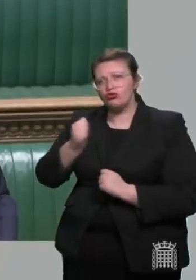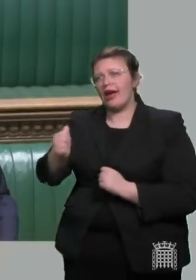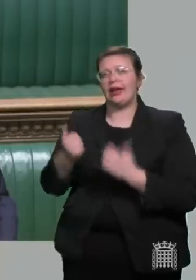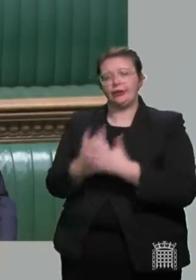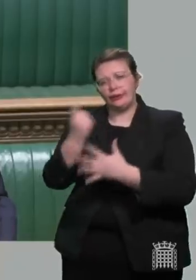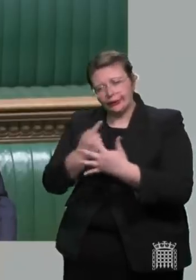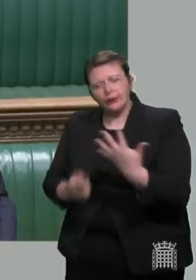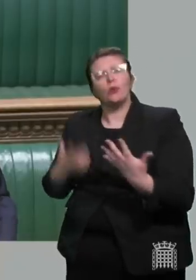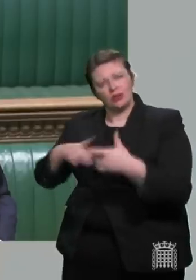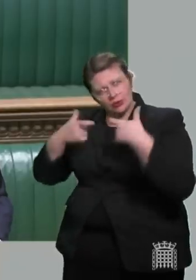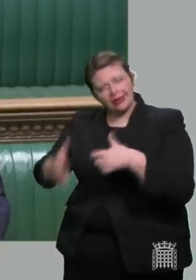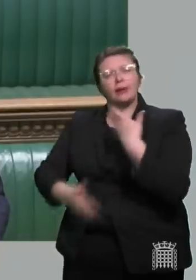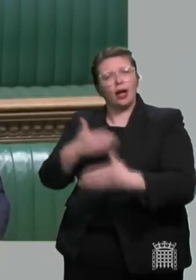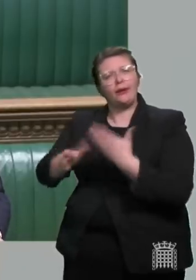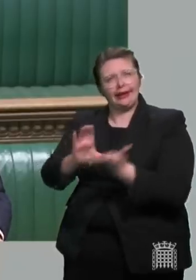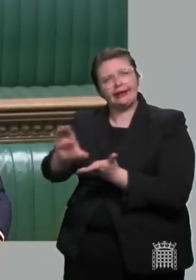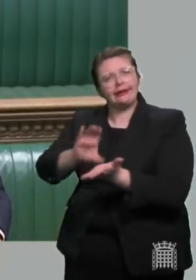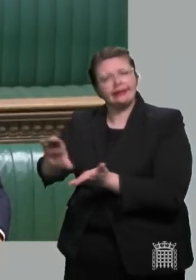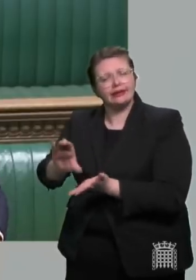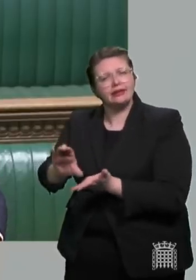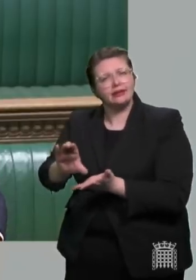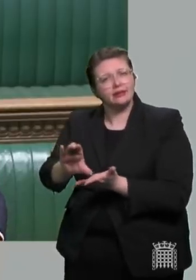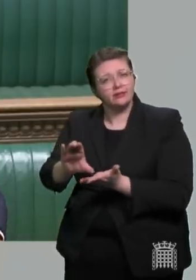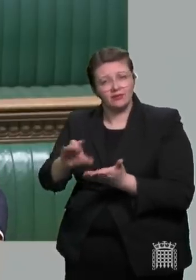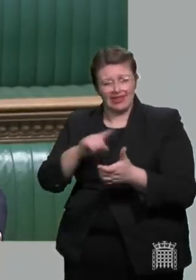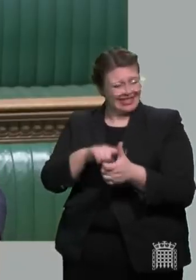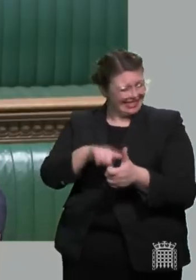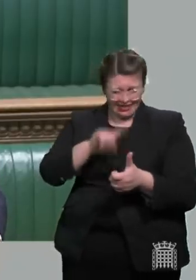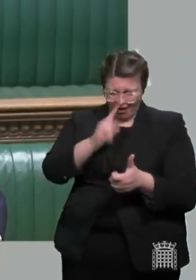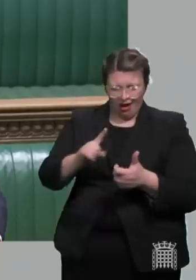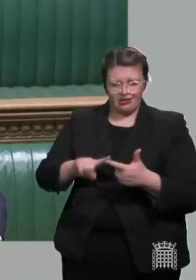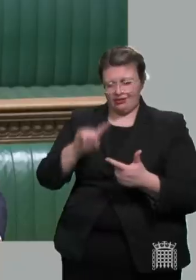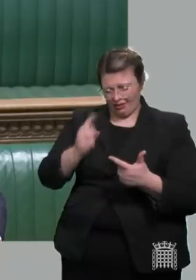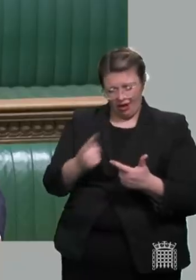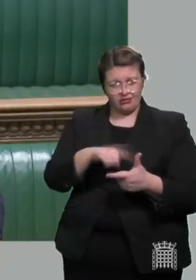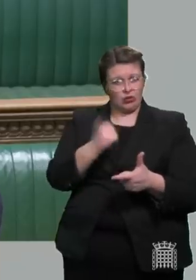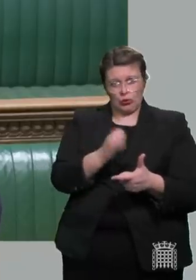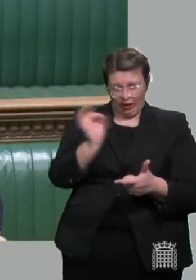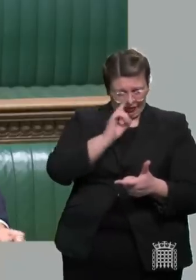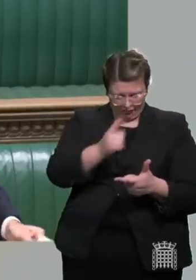alternative would be to increase the rates of tax on working people—but I do not believe that